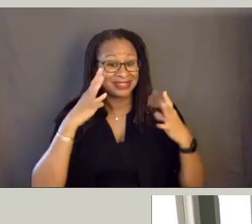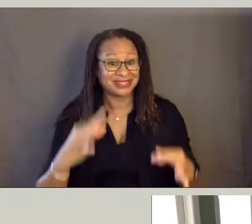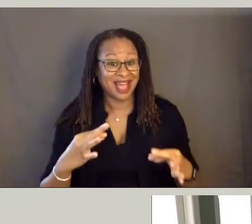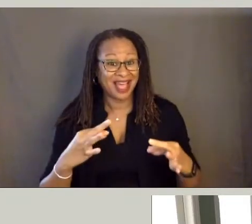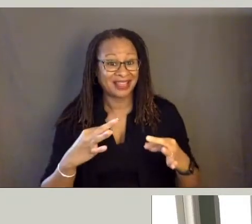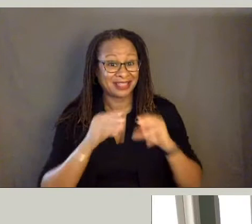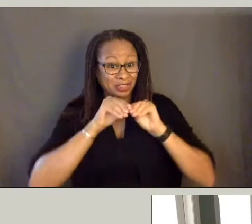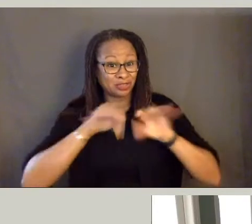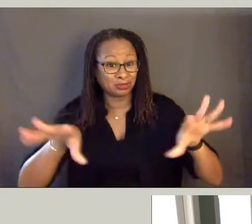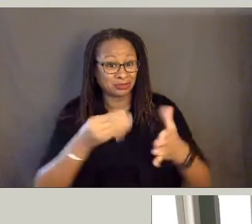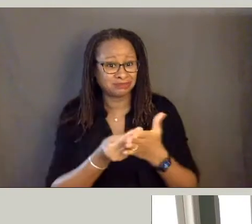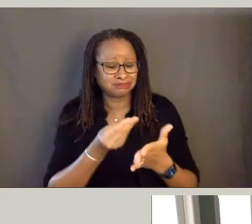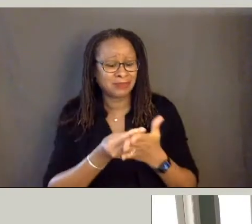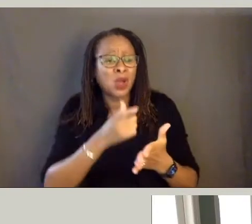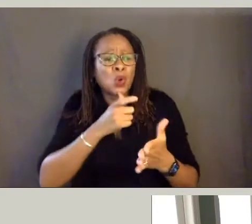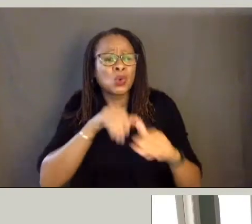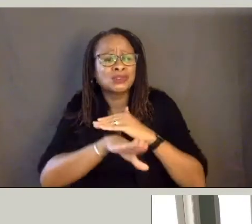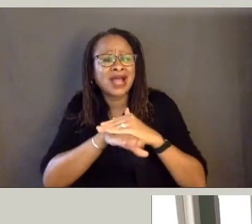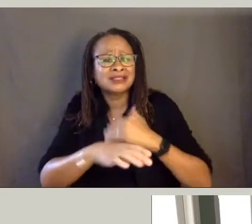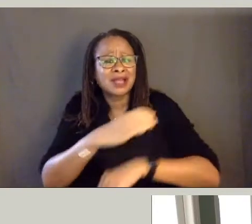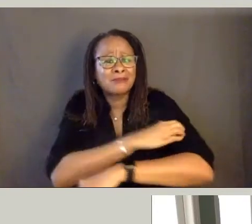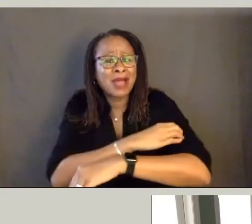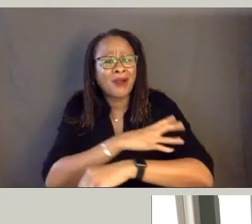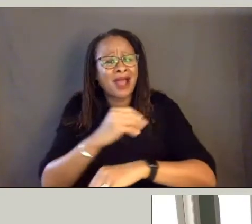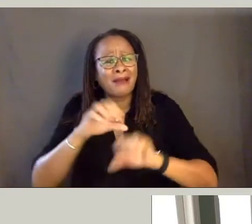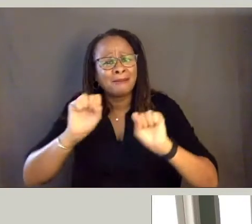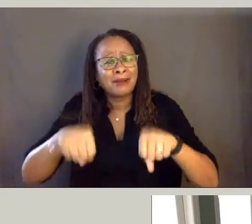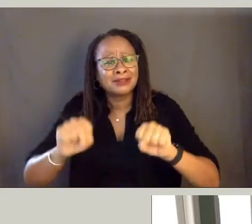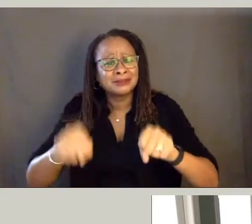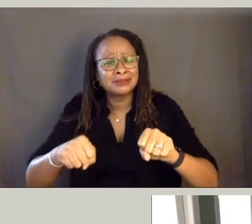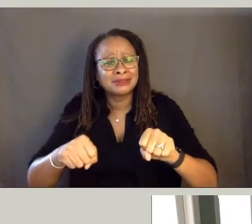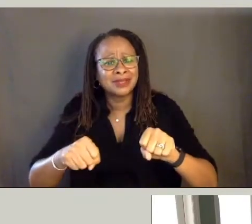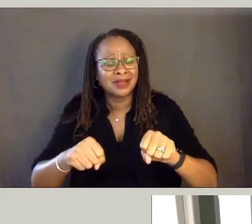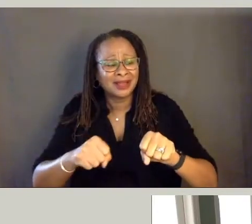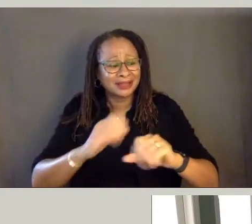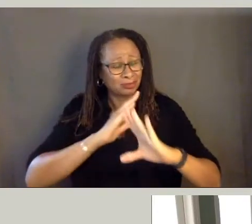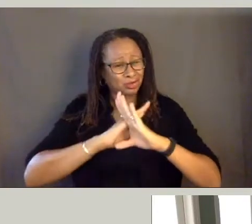whose access, power, and possibility is protected or denied?